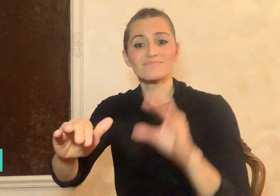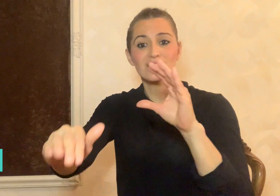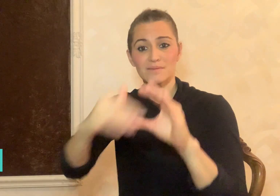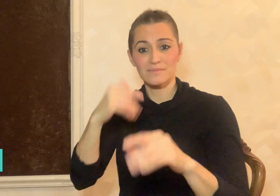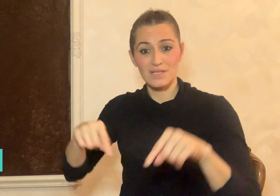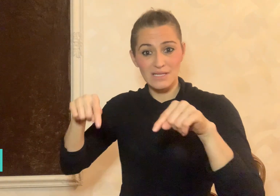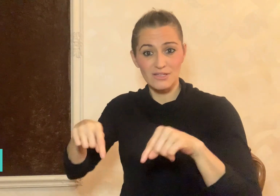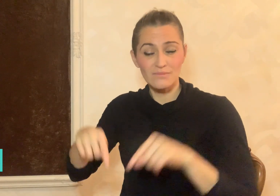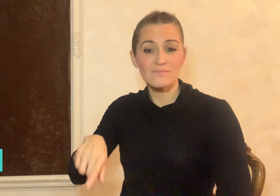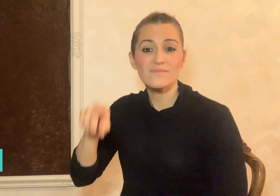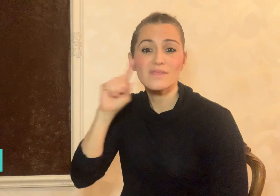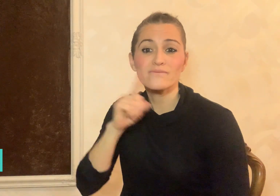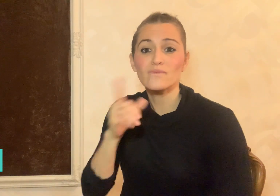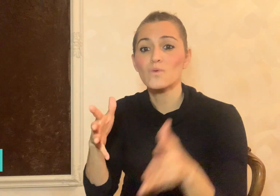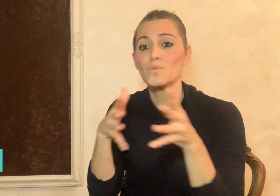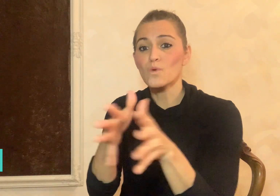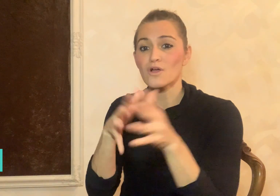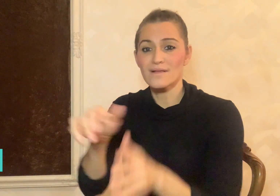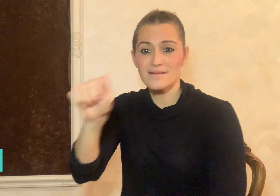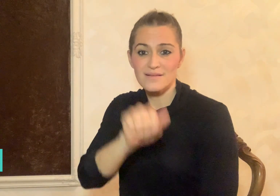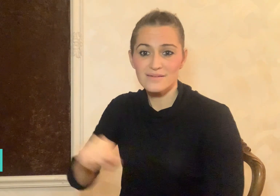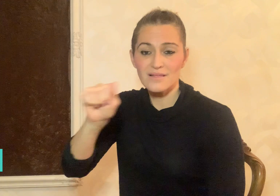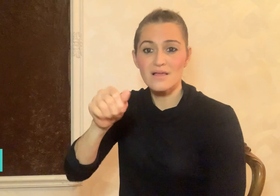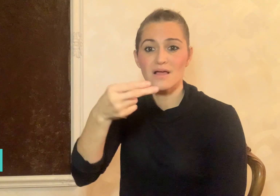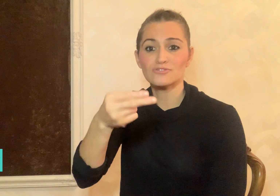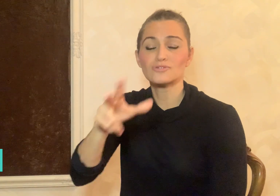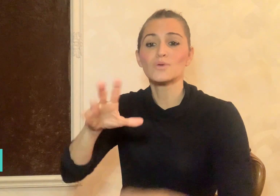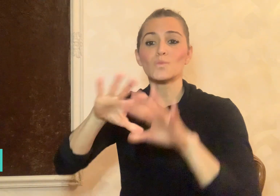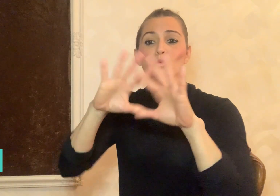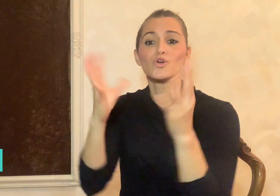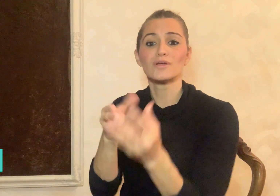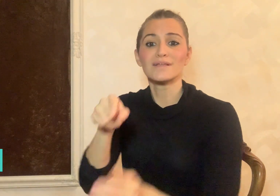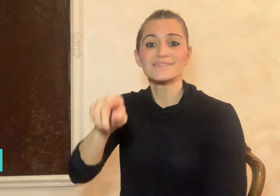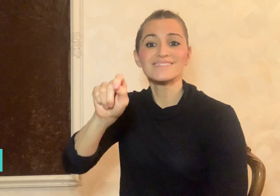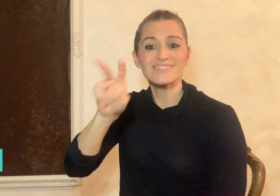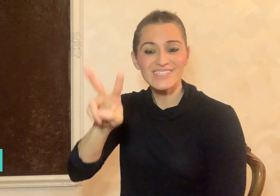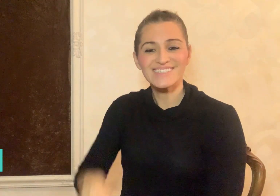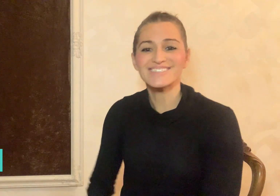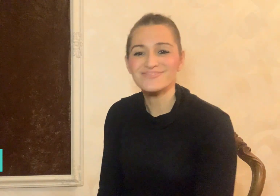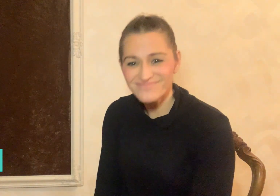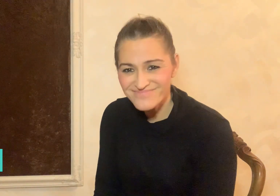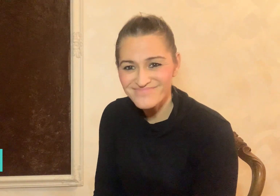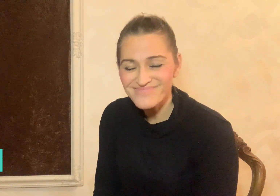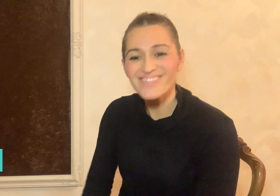in landscape format to deafwire@h3world.tv.